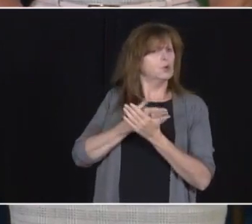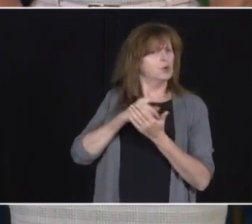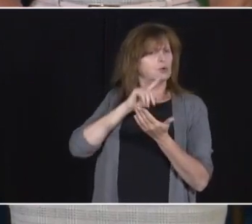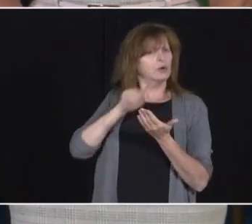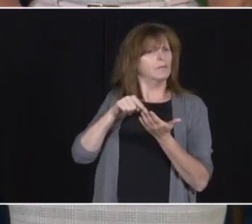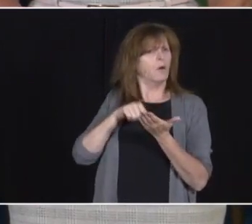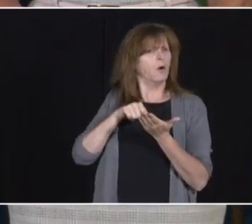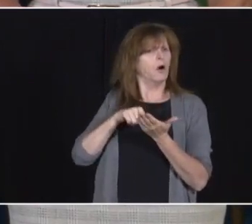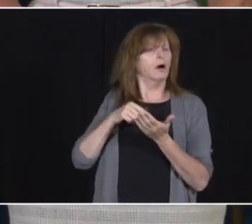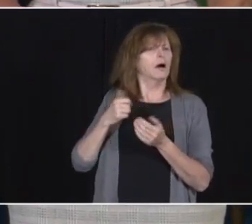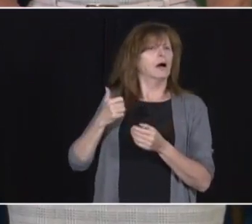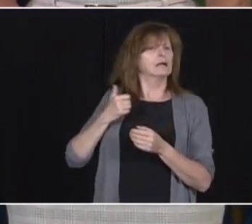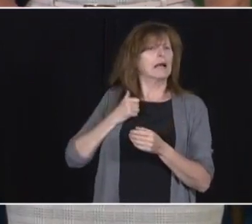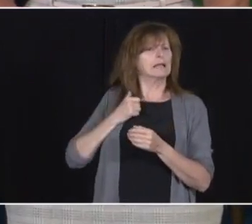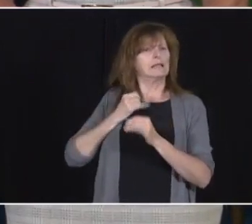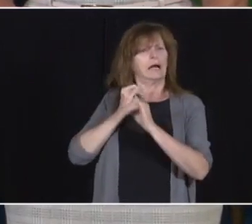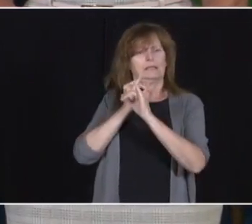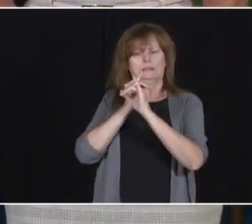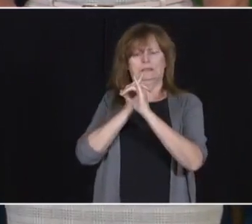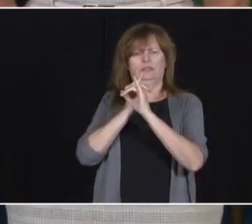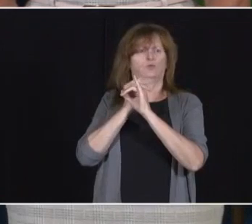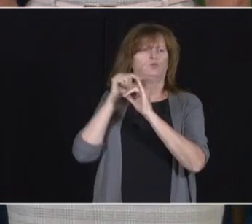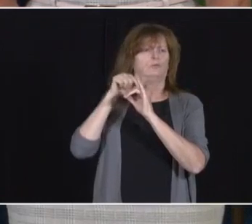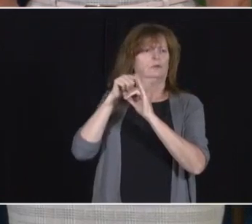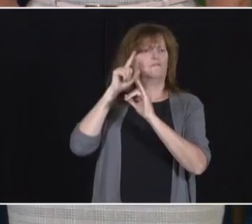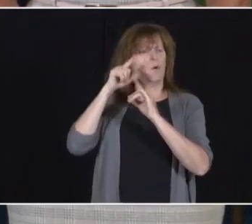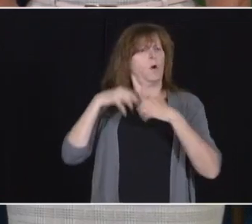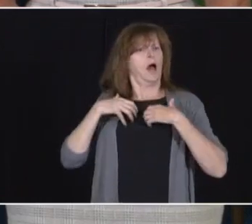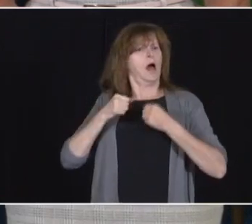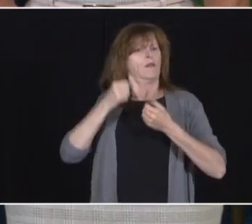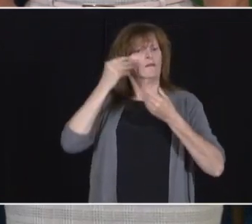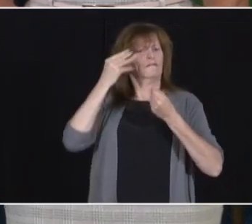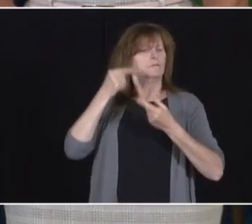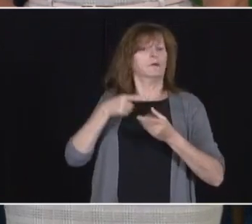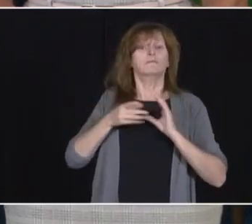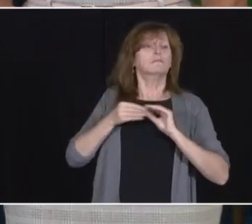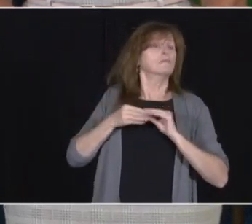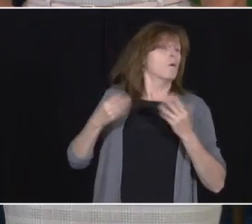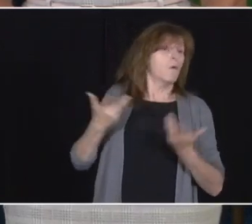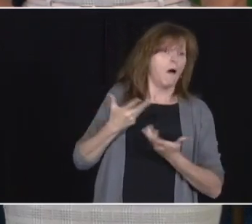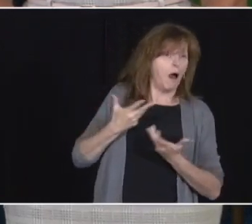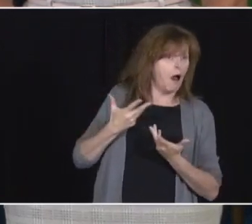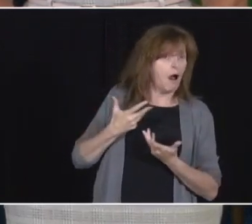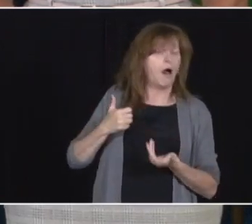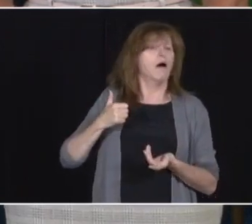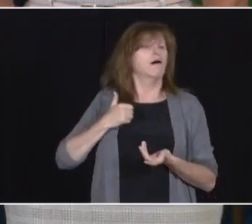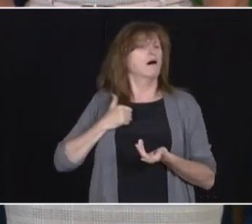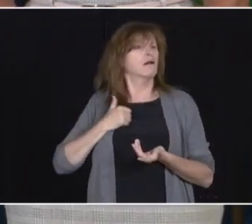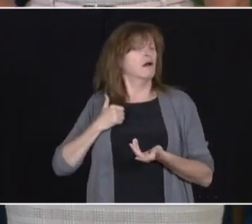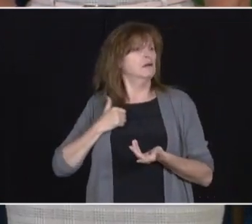the Toronto Star. Please go ahead. Hi, Premier. I just wanted to ask about this new report